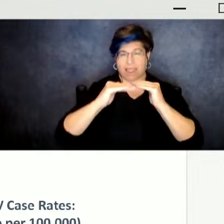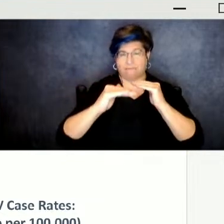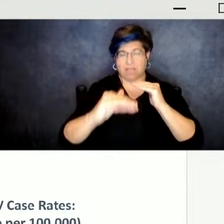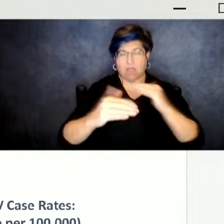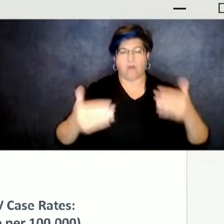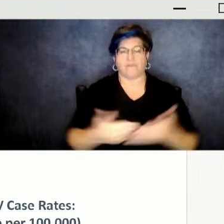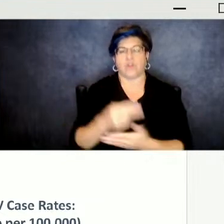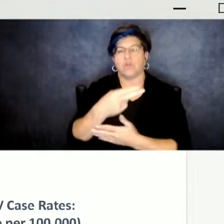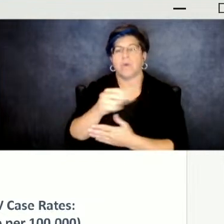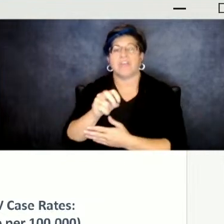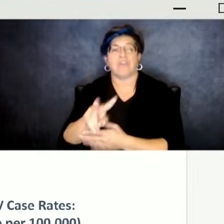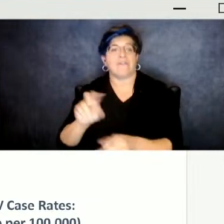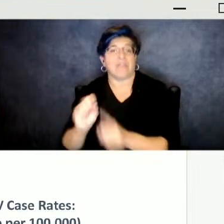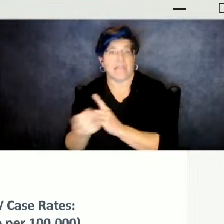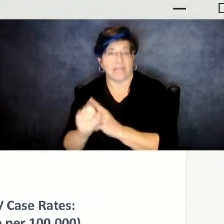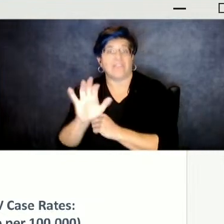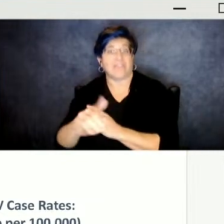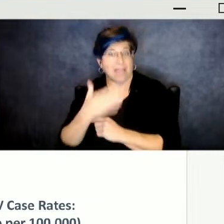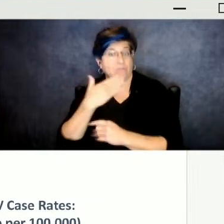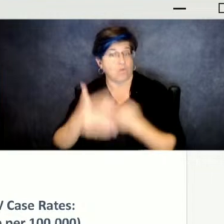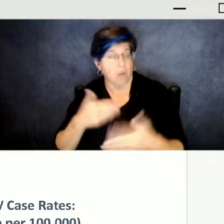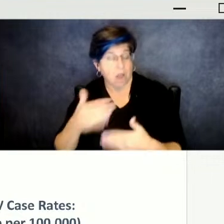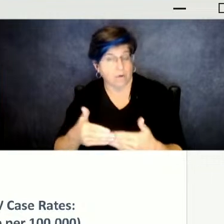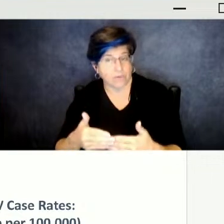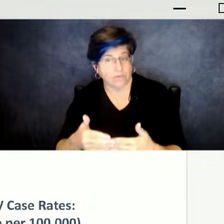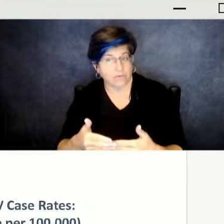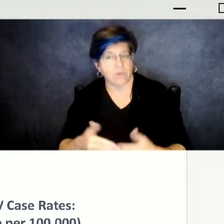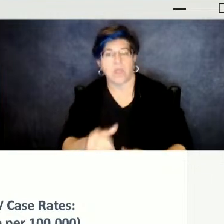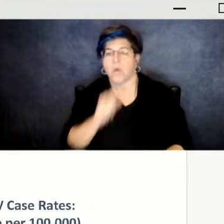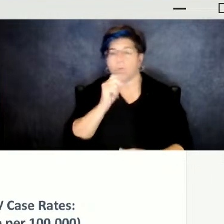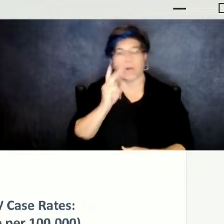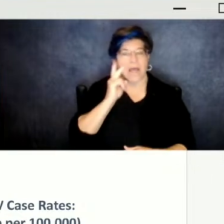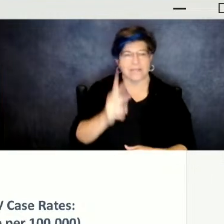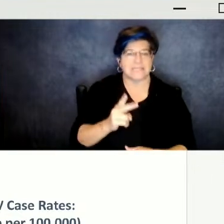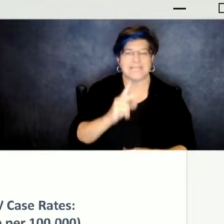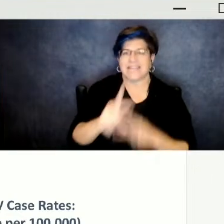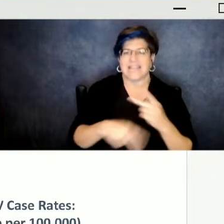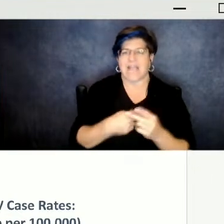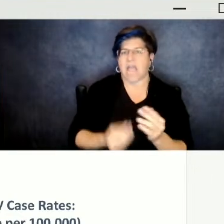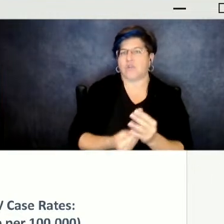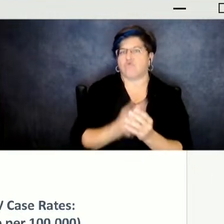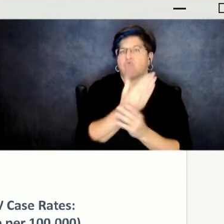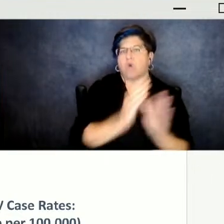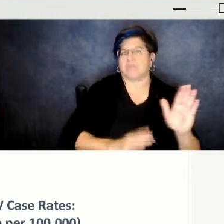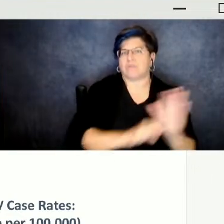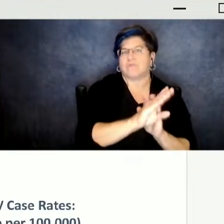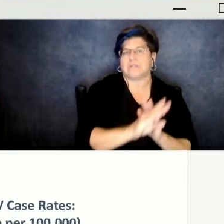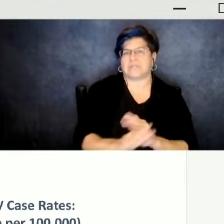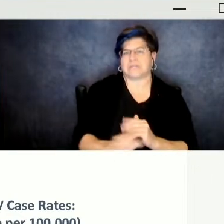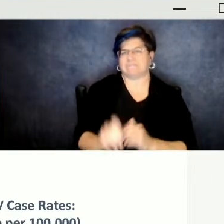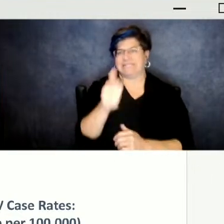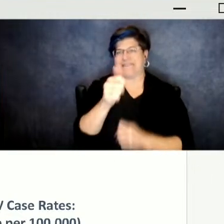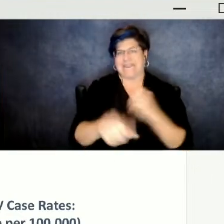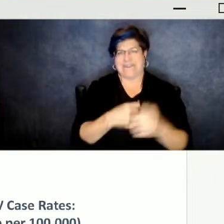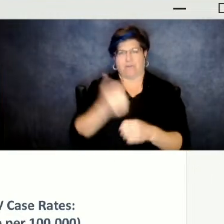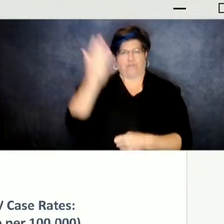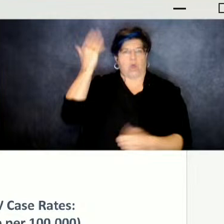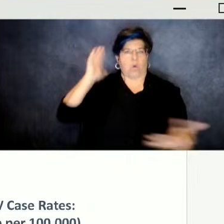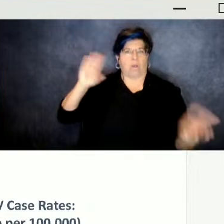SAY A LEVELING OFF OF NEW HIV